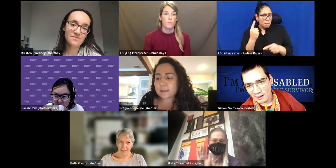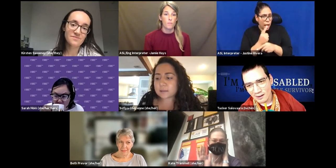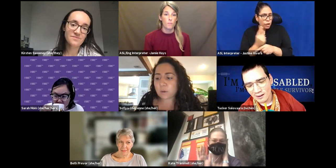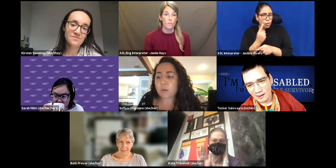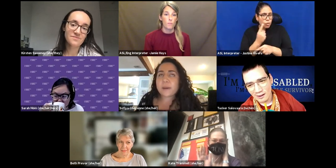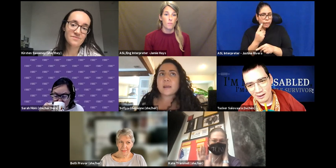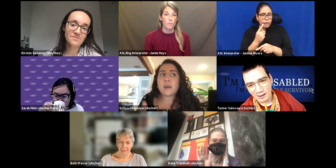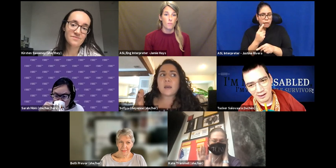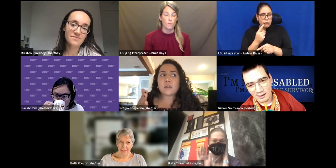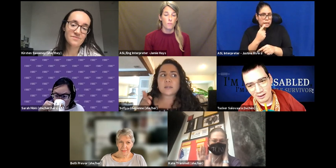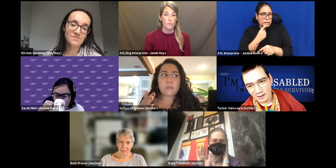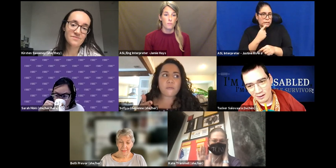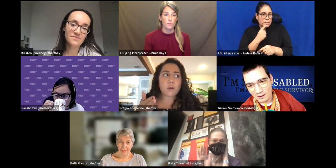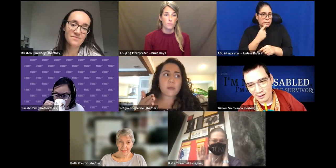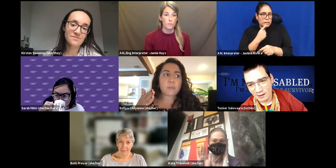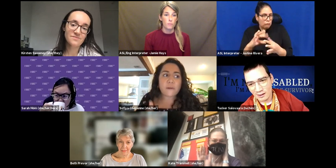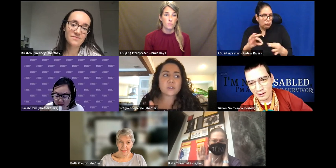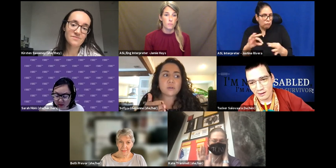this as well, but you said before, like, professional